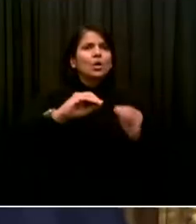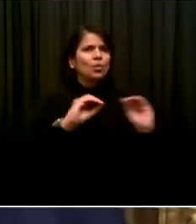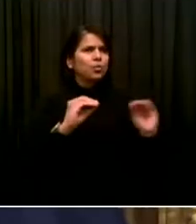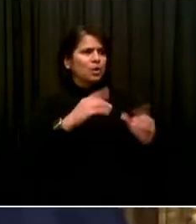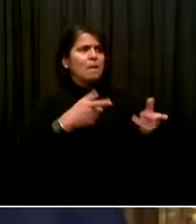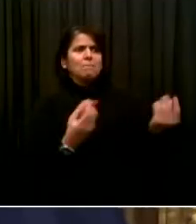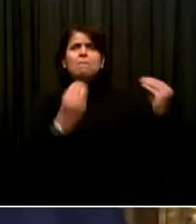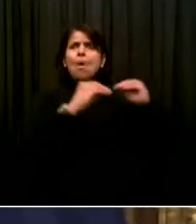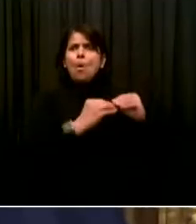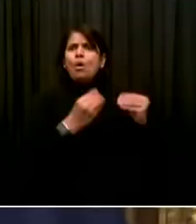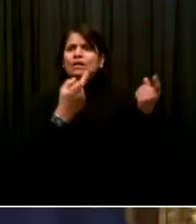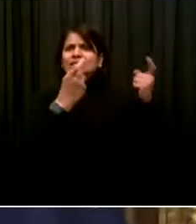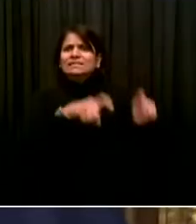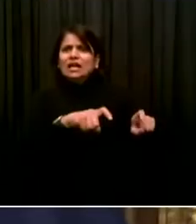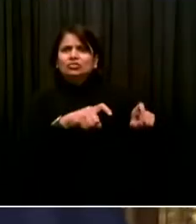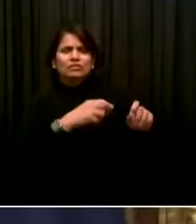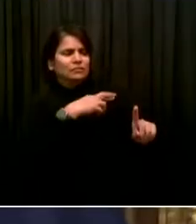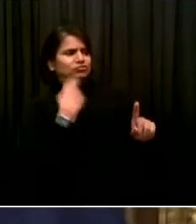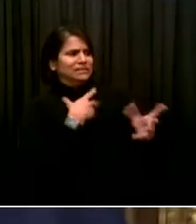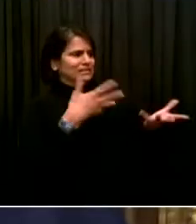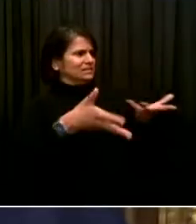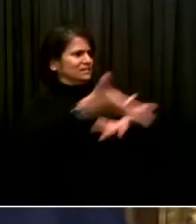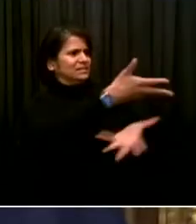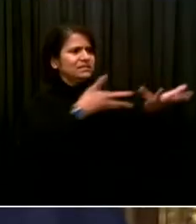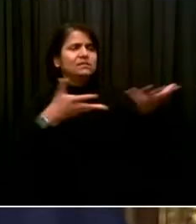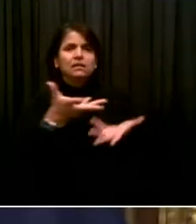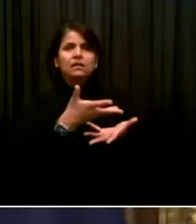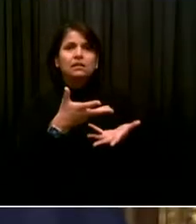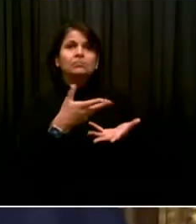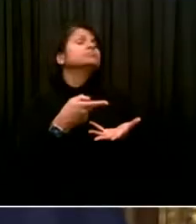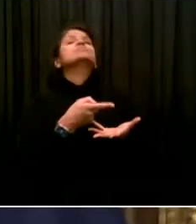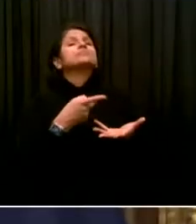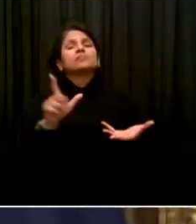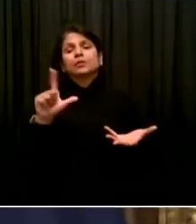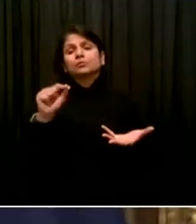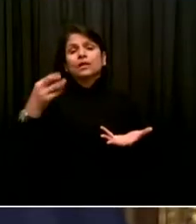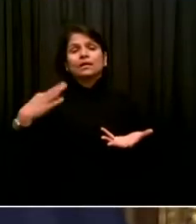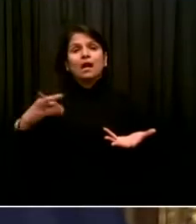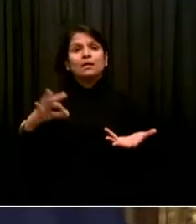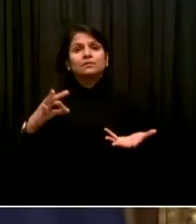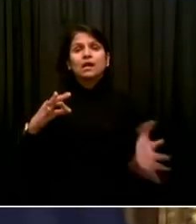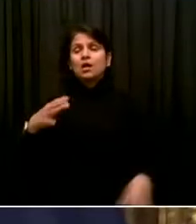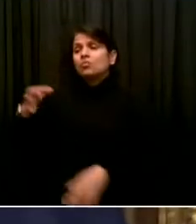COMMUNITIEAS T RISK. IN THE FIRST